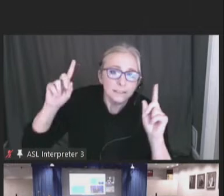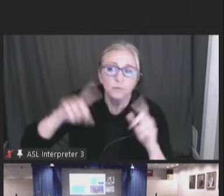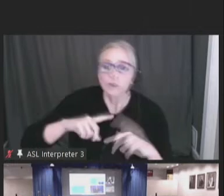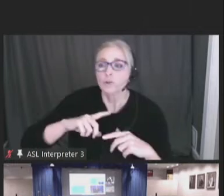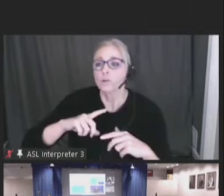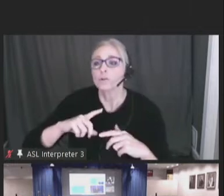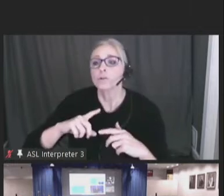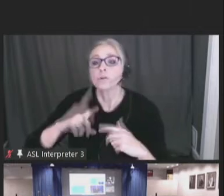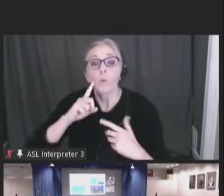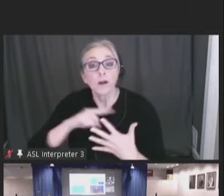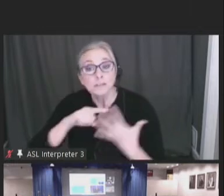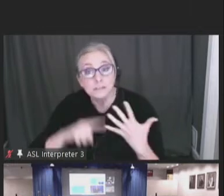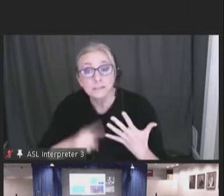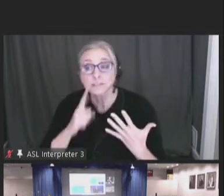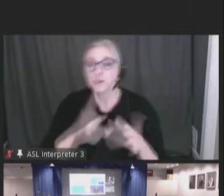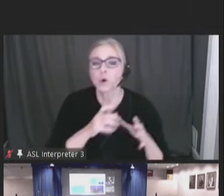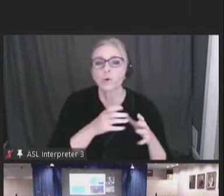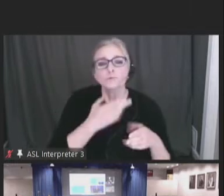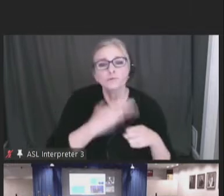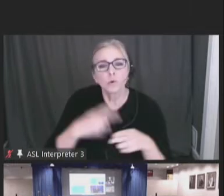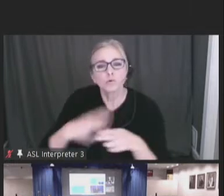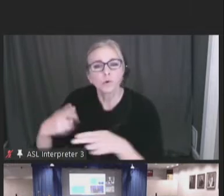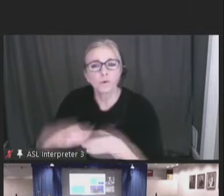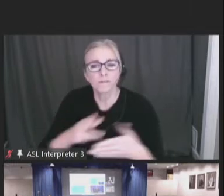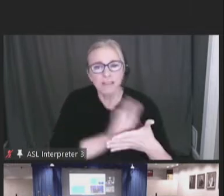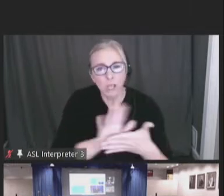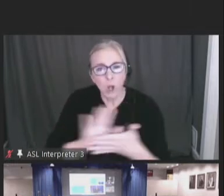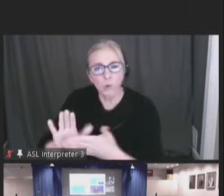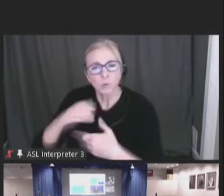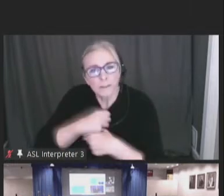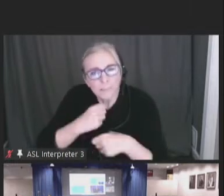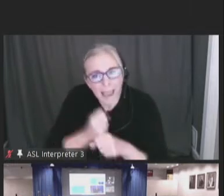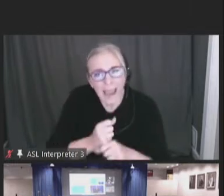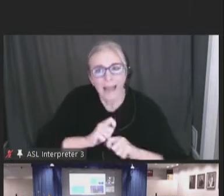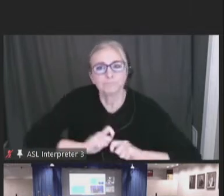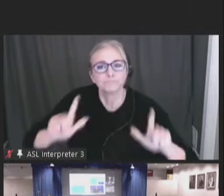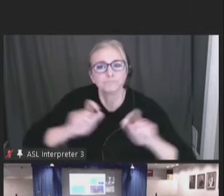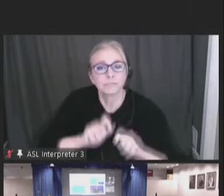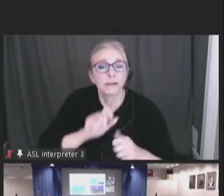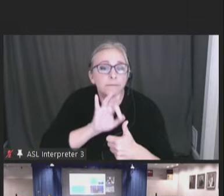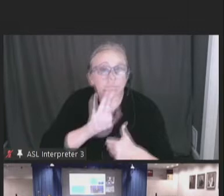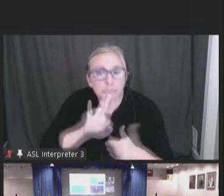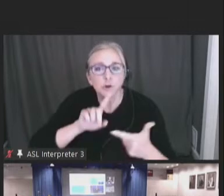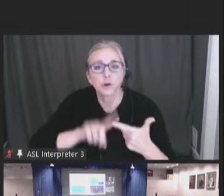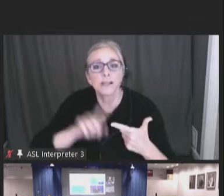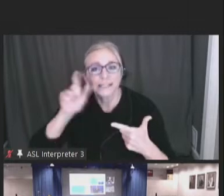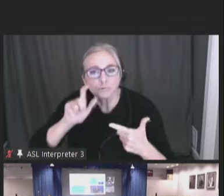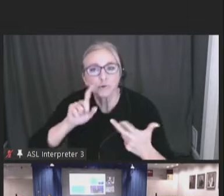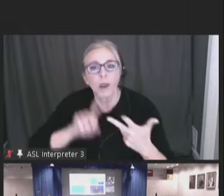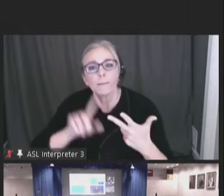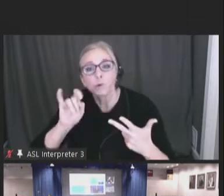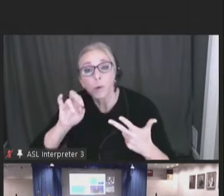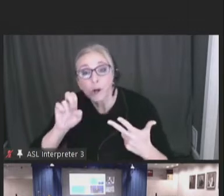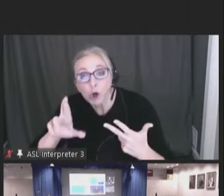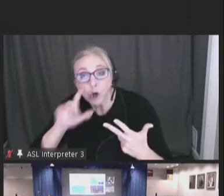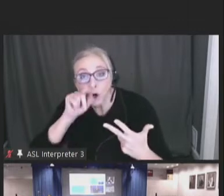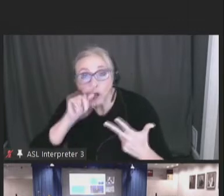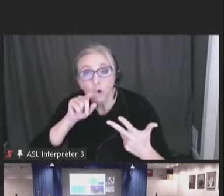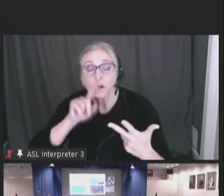was a series of short-form videos that were shared on Facebook, Instagram, and Twitter. Number two, preserve authenticity. It's really